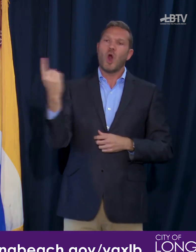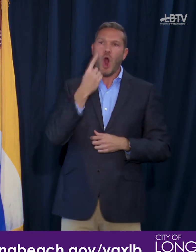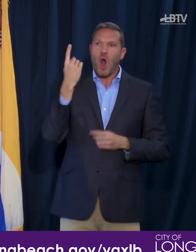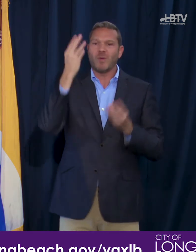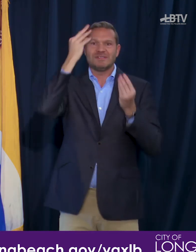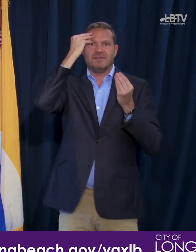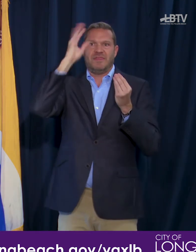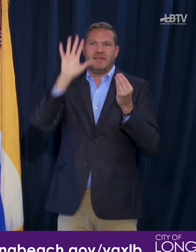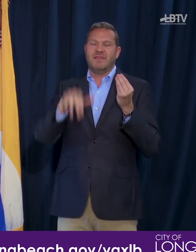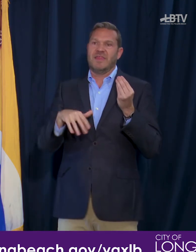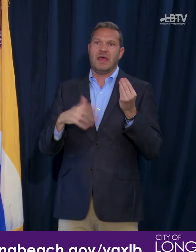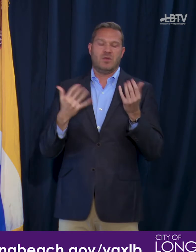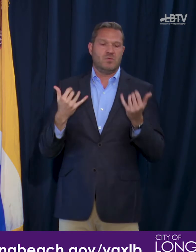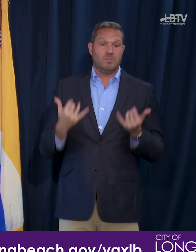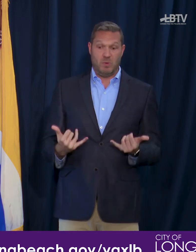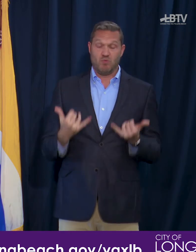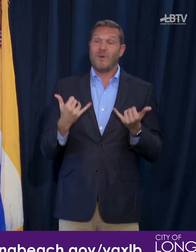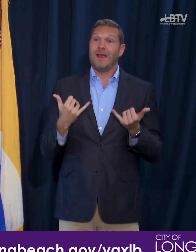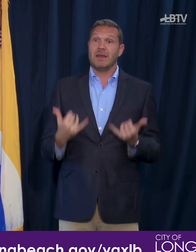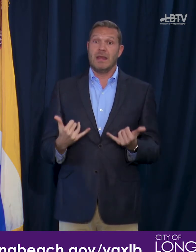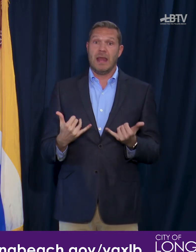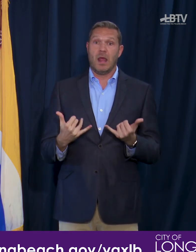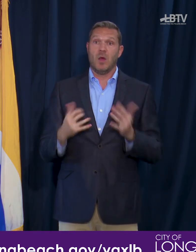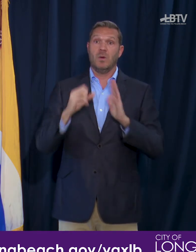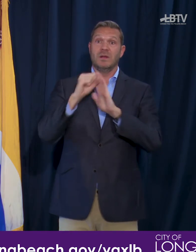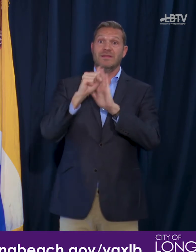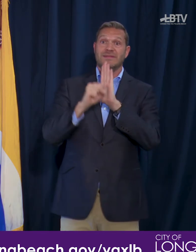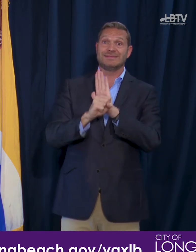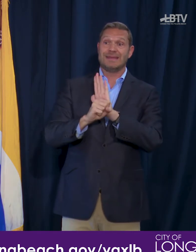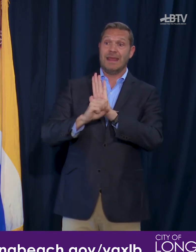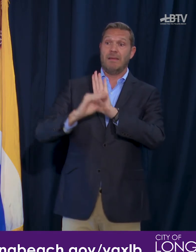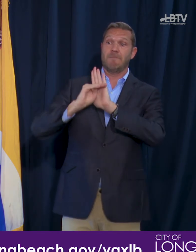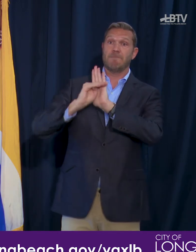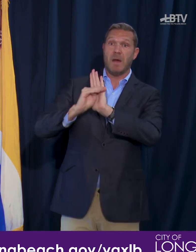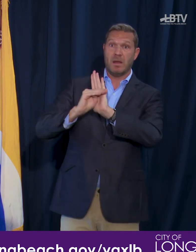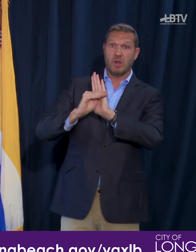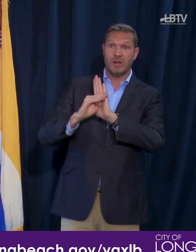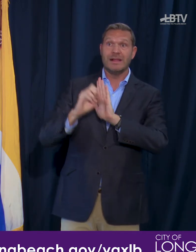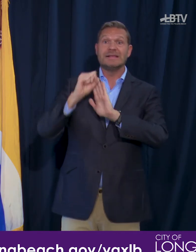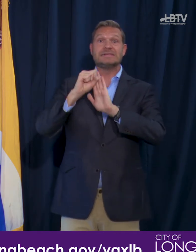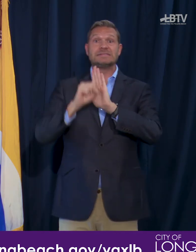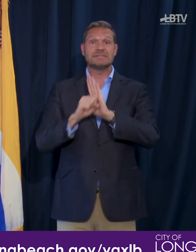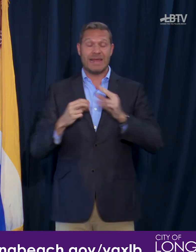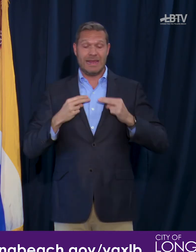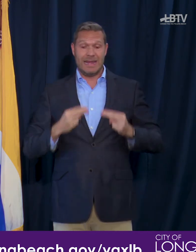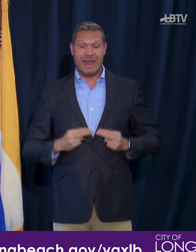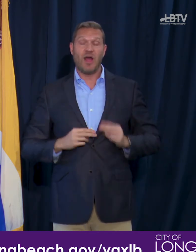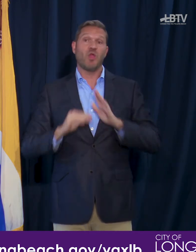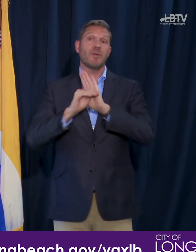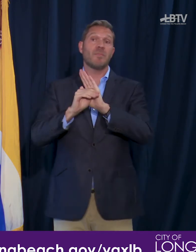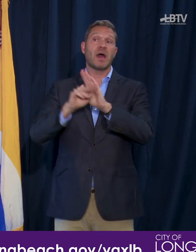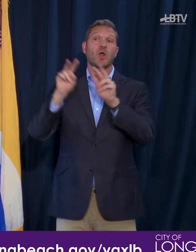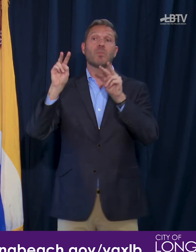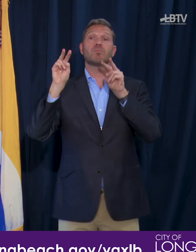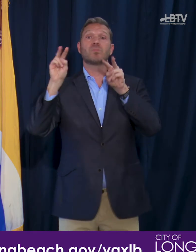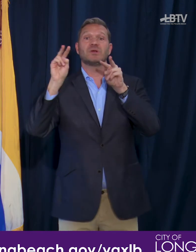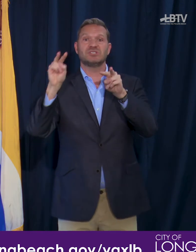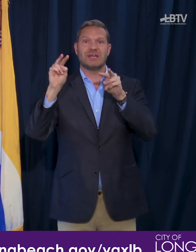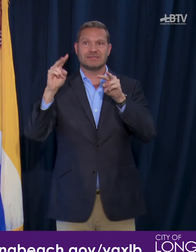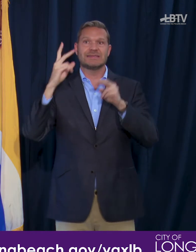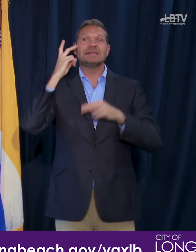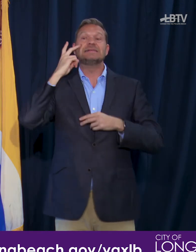I think right now the state models and the state health model projections show ICU capacity